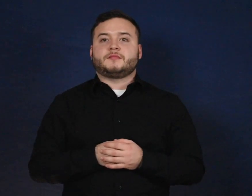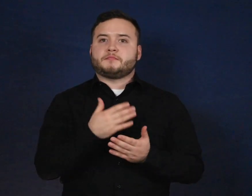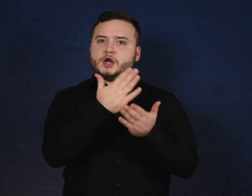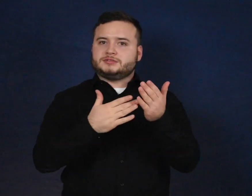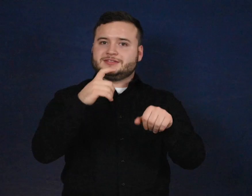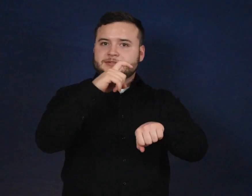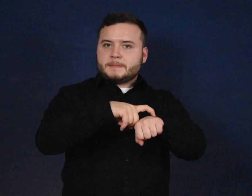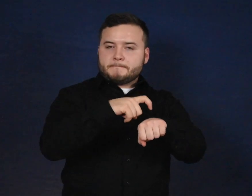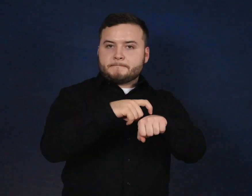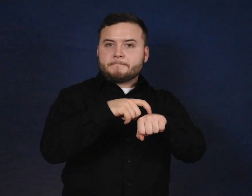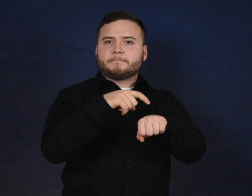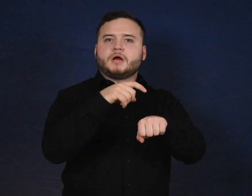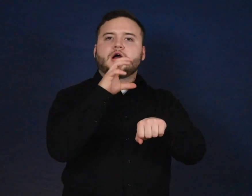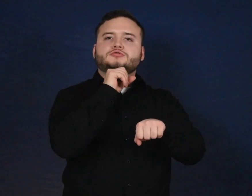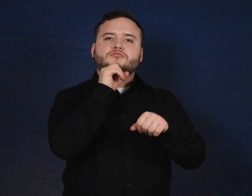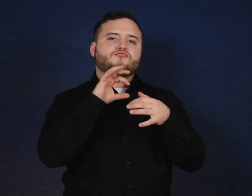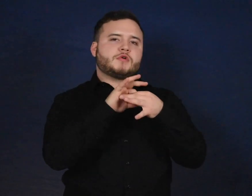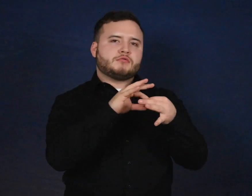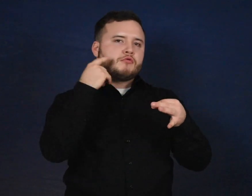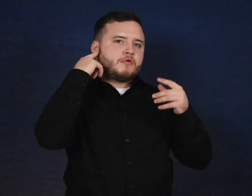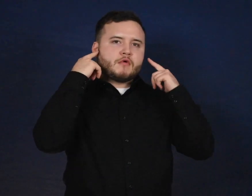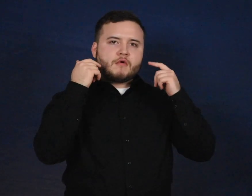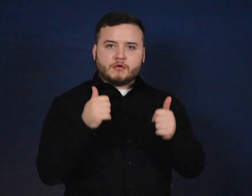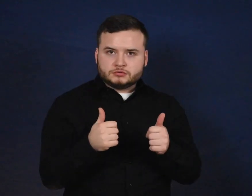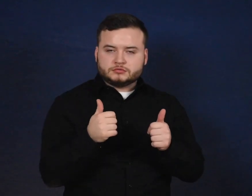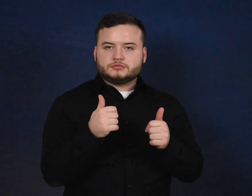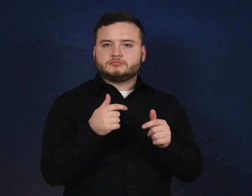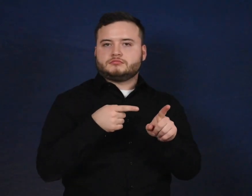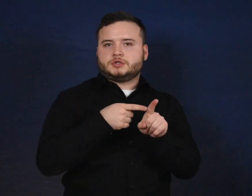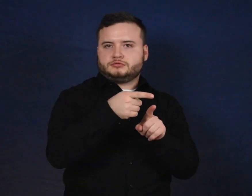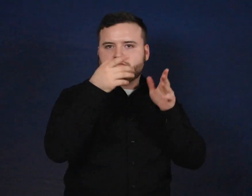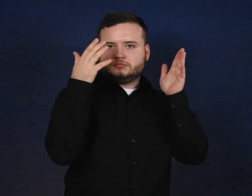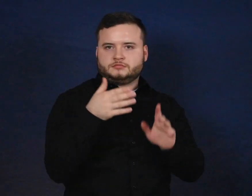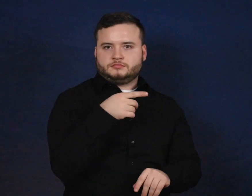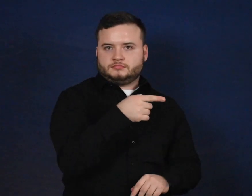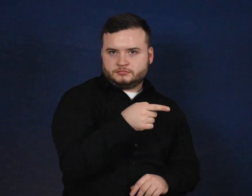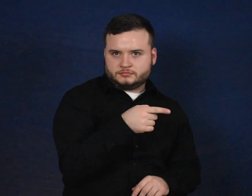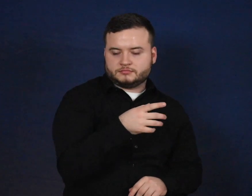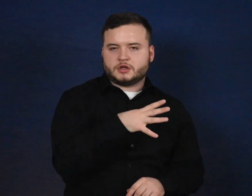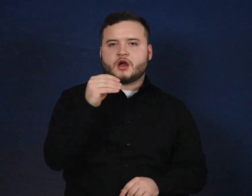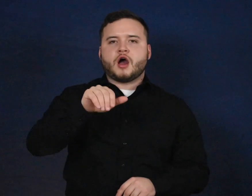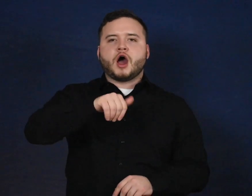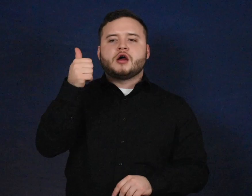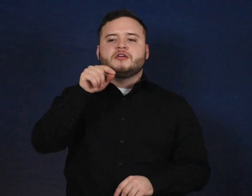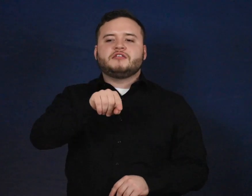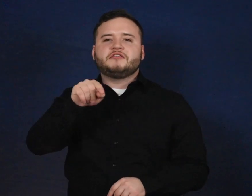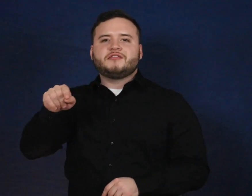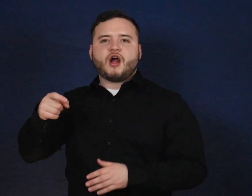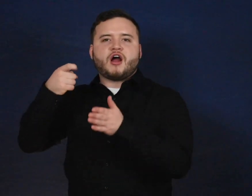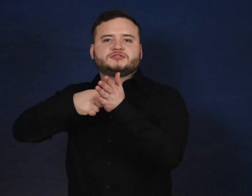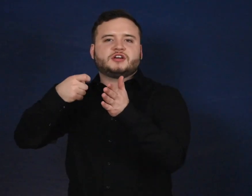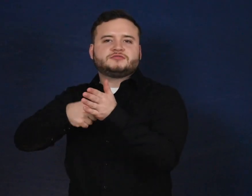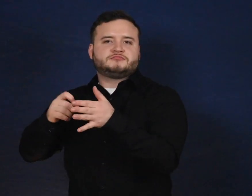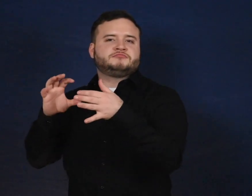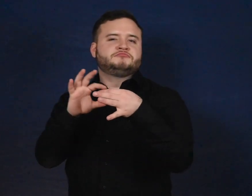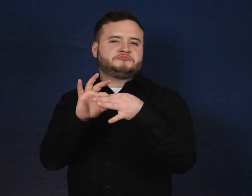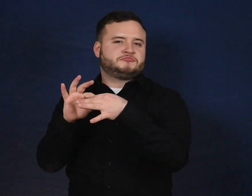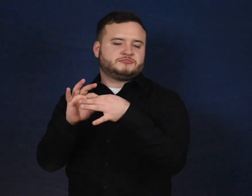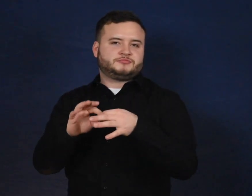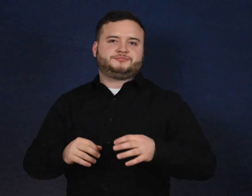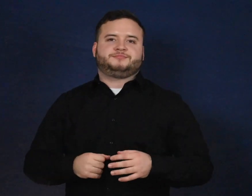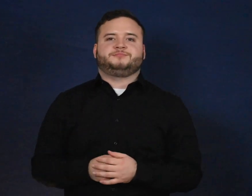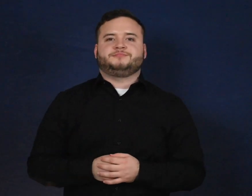a part-time Age-Related Hearing Loss Specialist and other related costs.